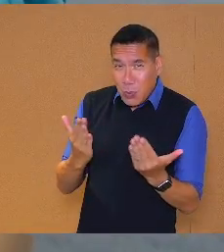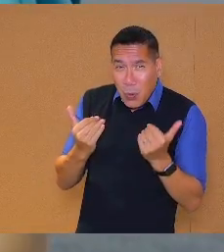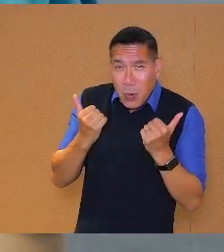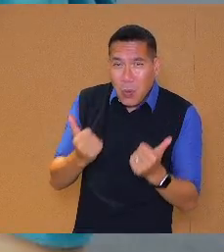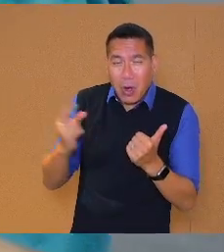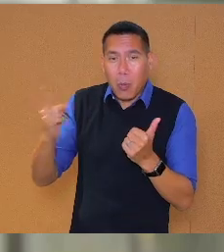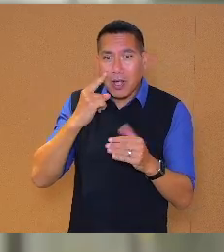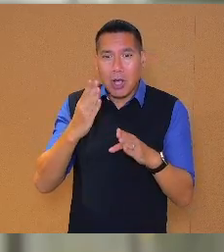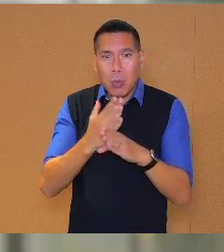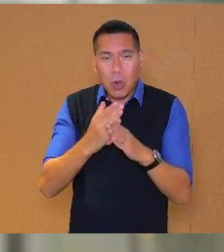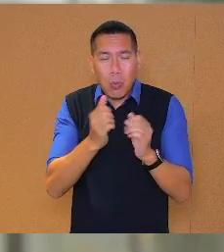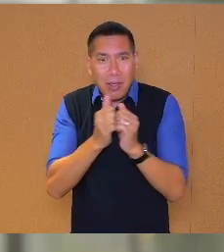I think it special -- Alan.